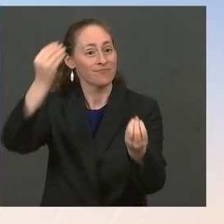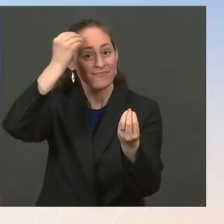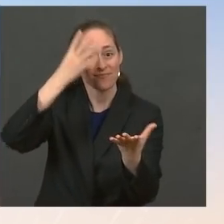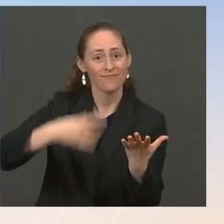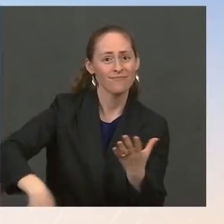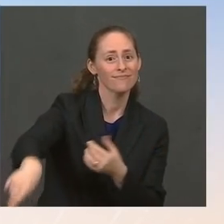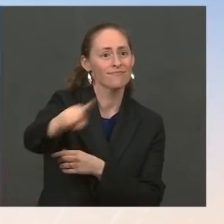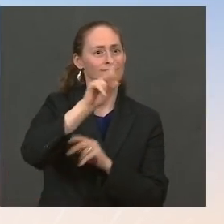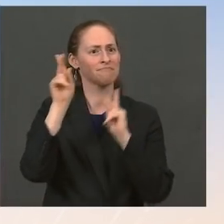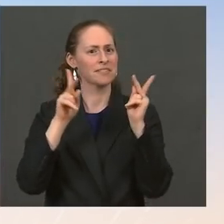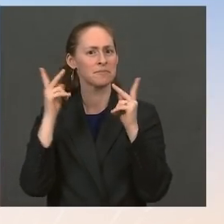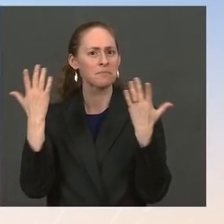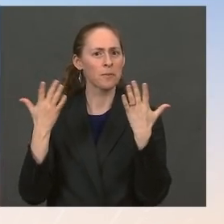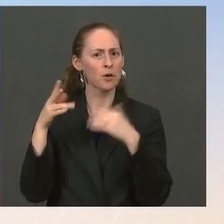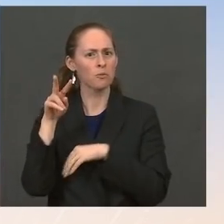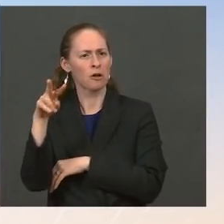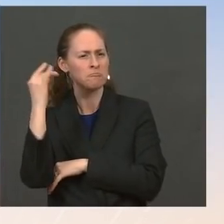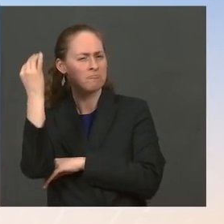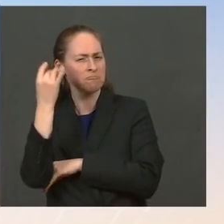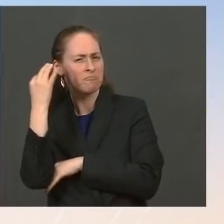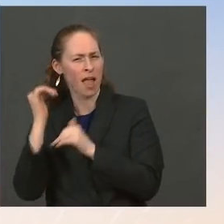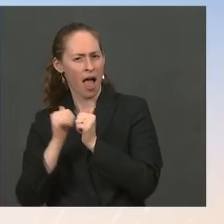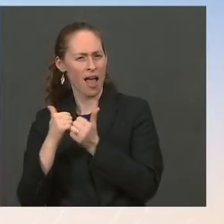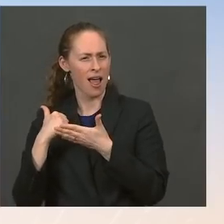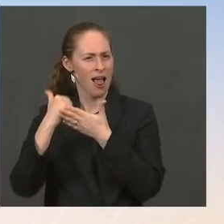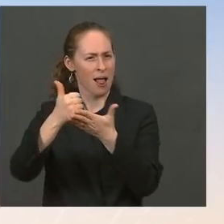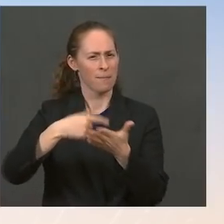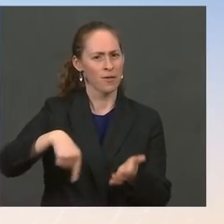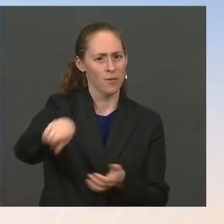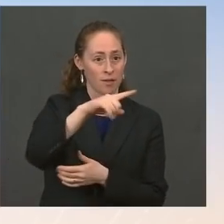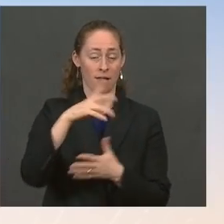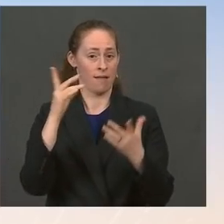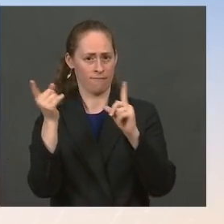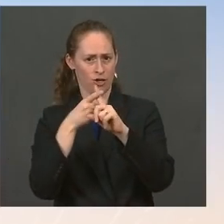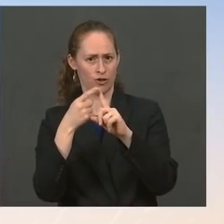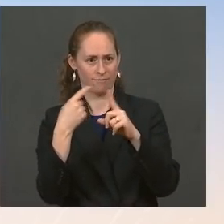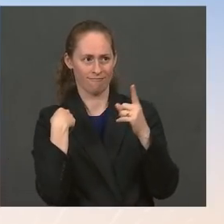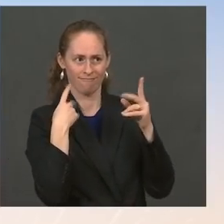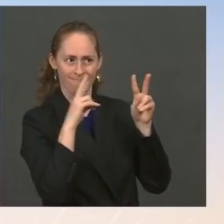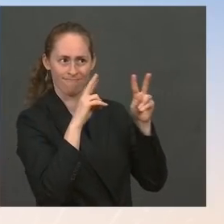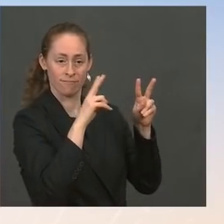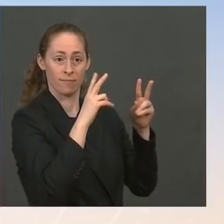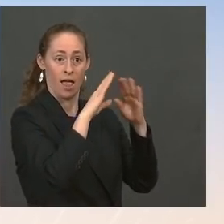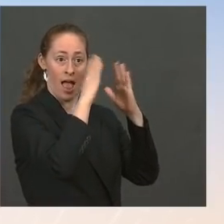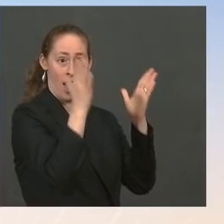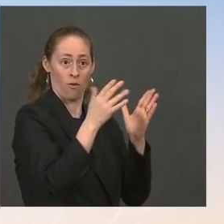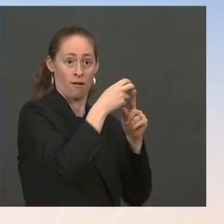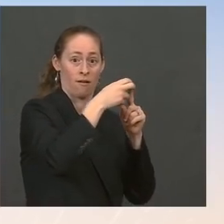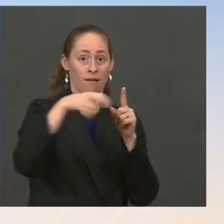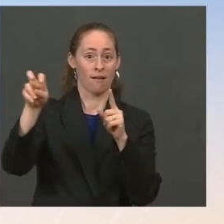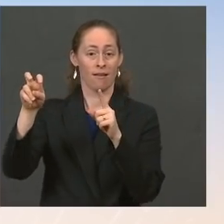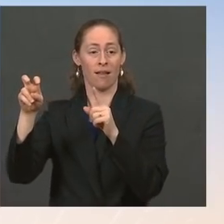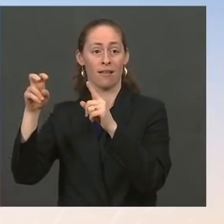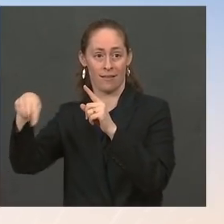that we're looking forward to moving through the Senate. Today, families pay an average of $8,600 per year on pre-K.